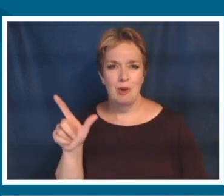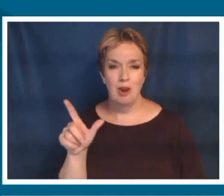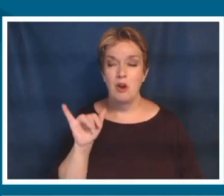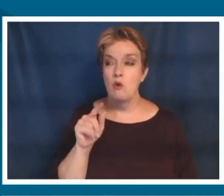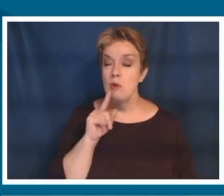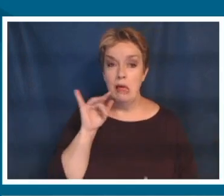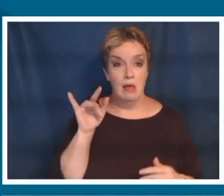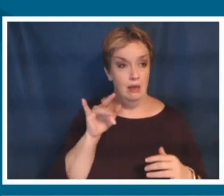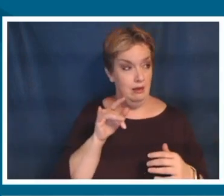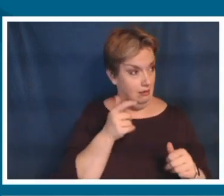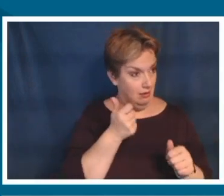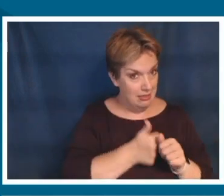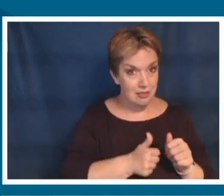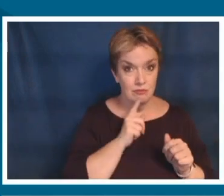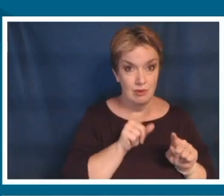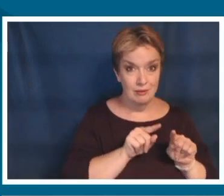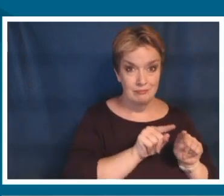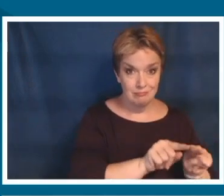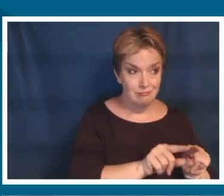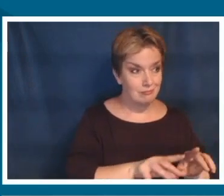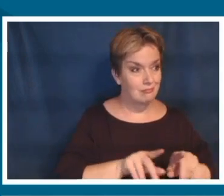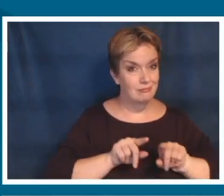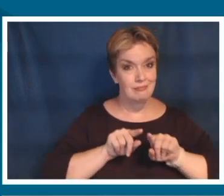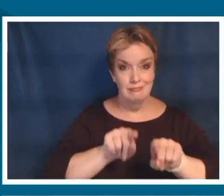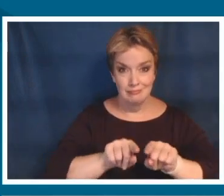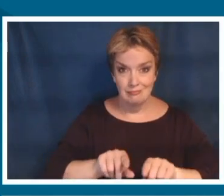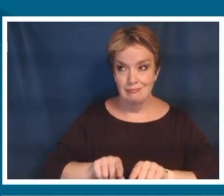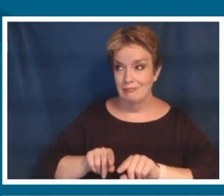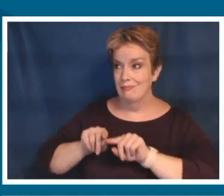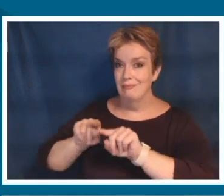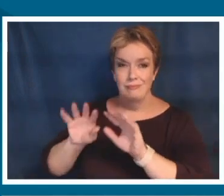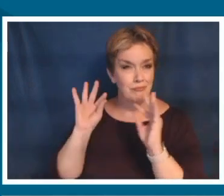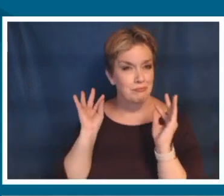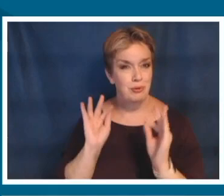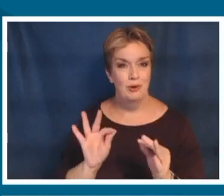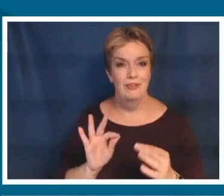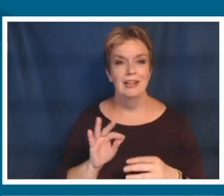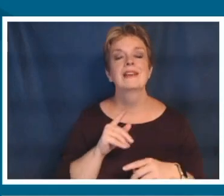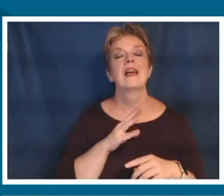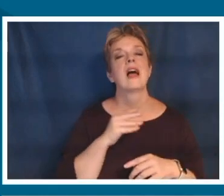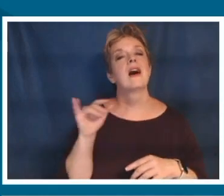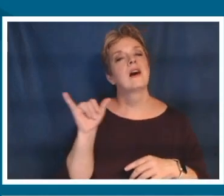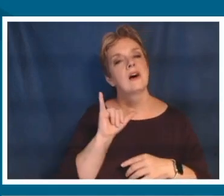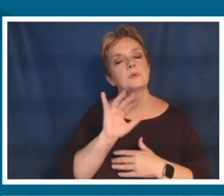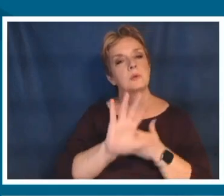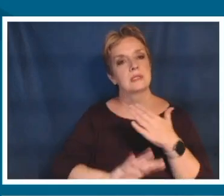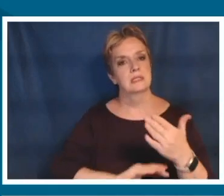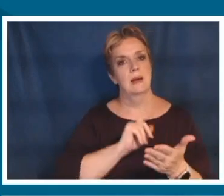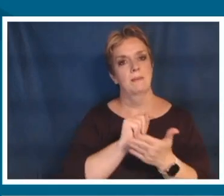but then also there's the time period which is also part of the context which